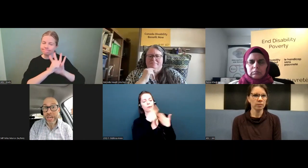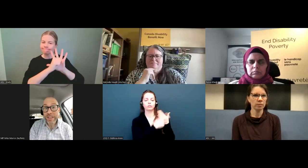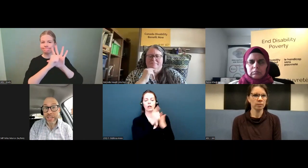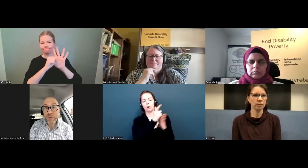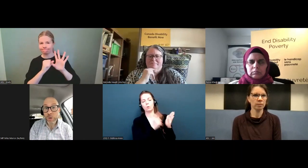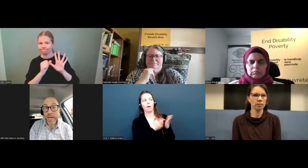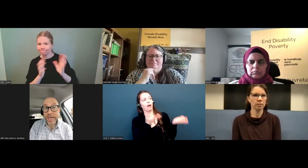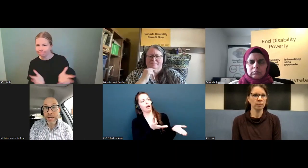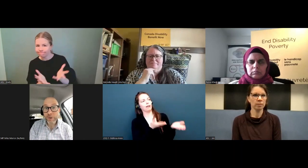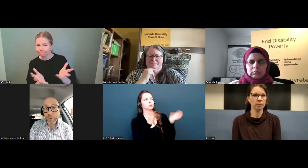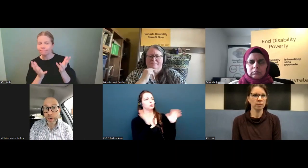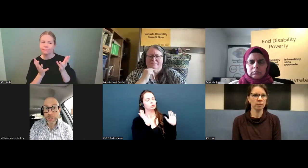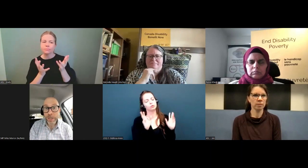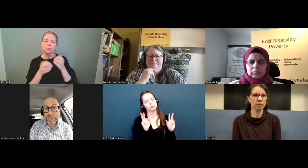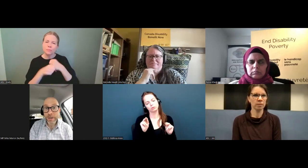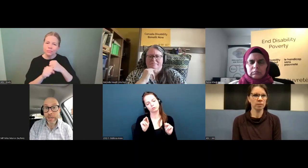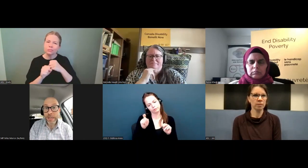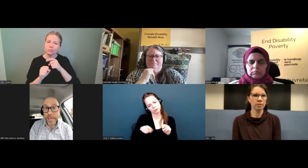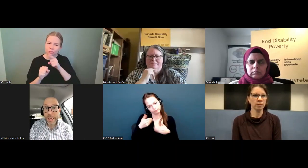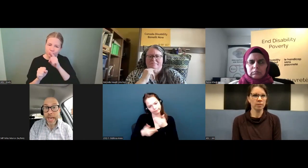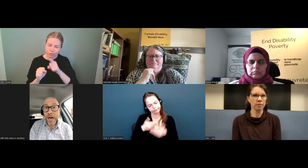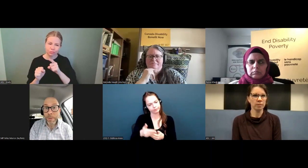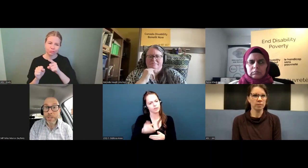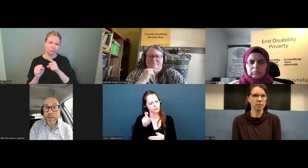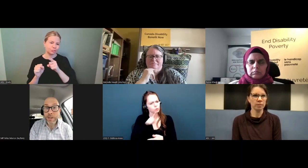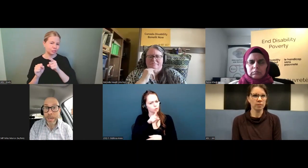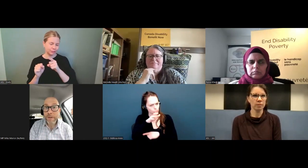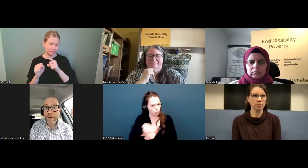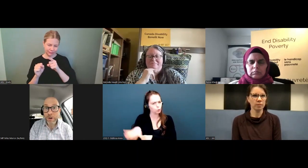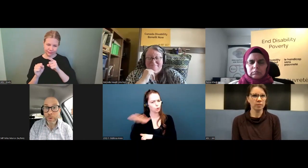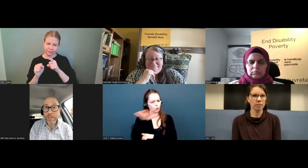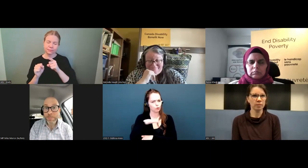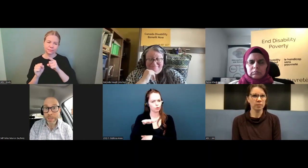REGULATIONS WE'RE GOING TO ANSWER A QUESTION LIKE HOW MUCH IS THE BENEFIT GOING TO BE?